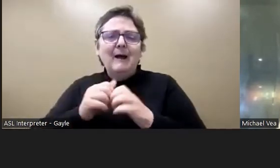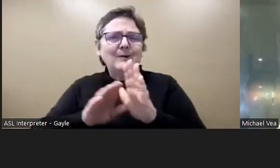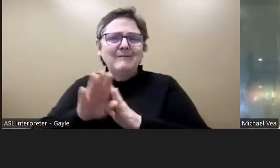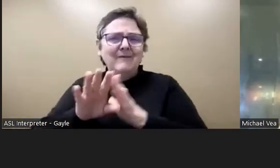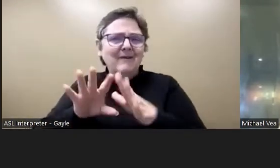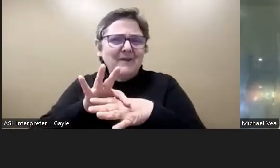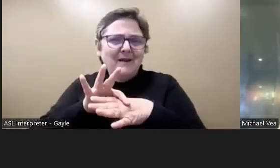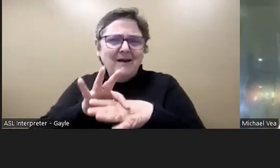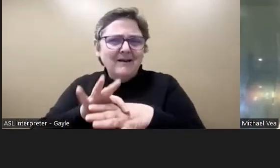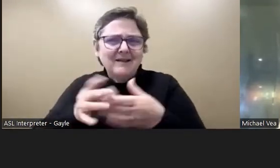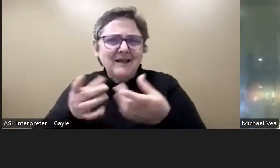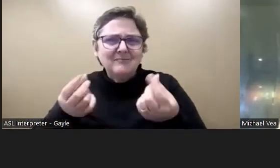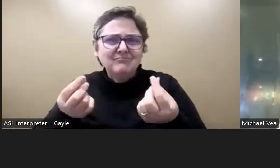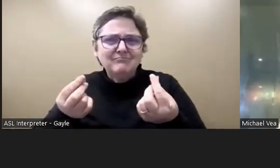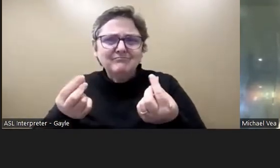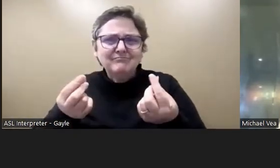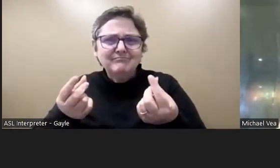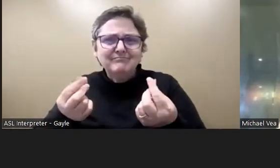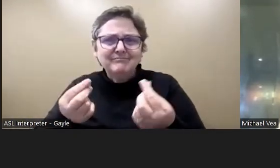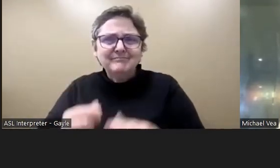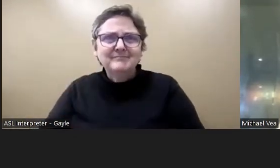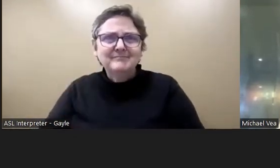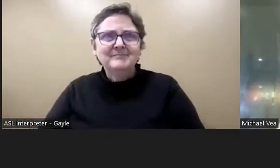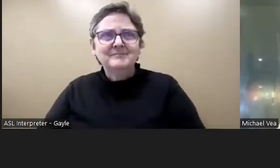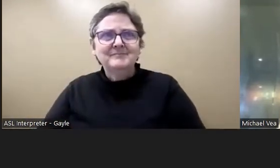Do you want to give it a try Paul and share your experience?